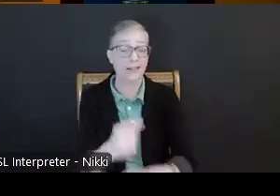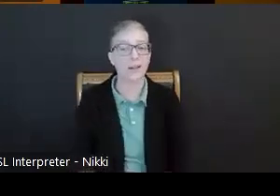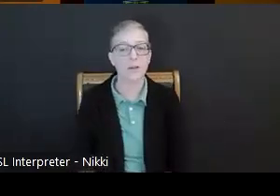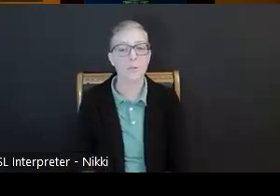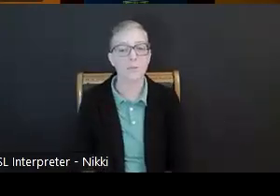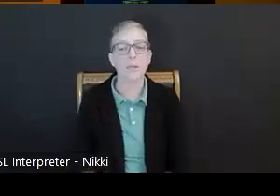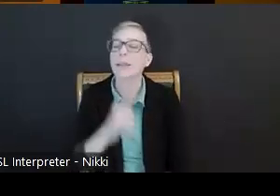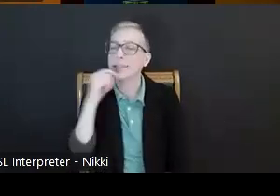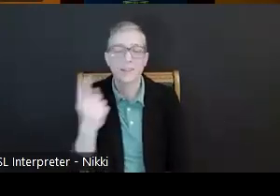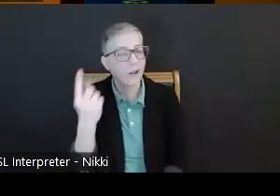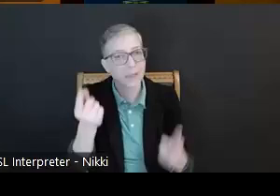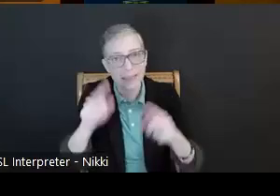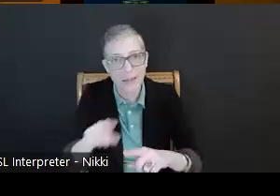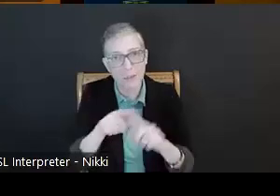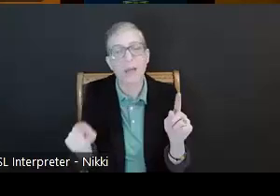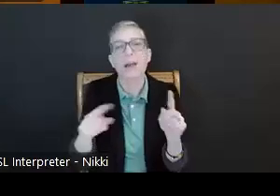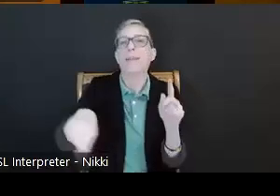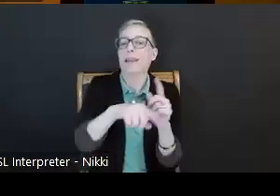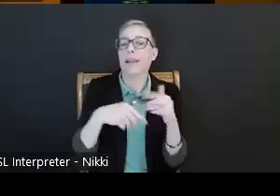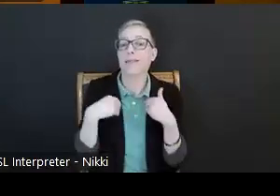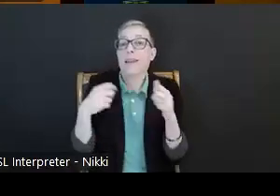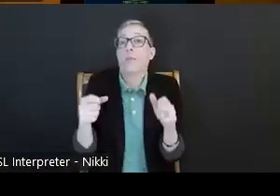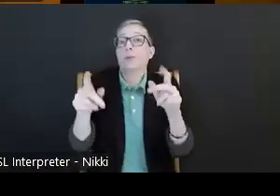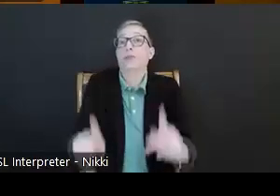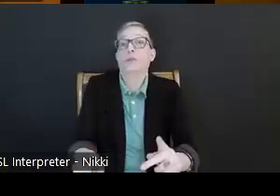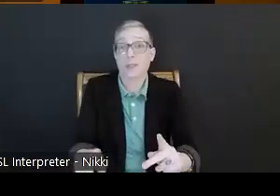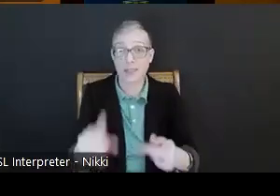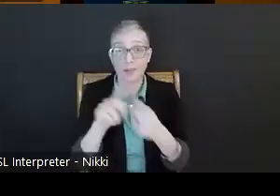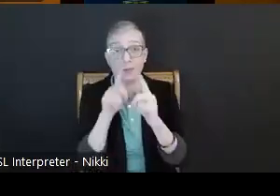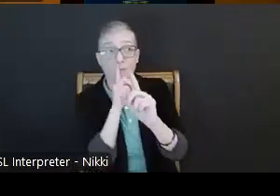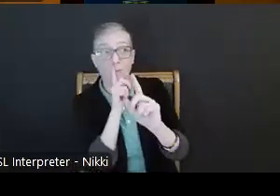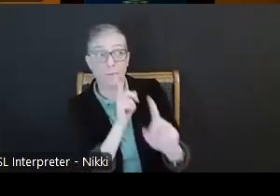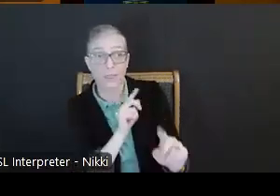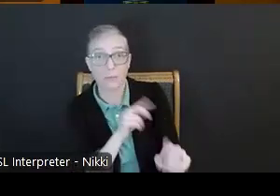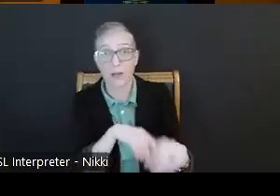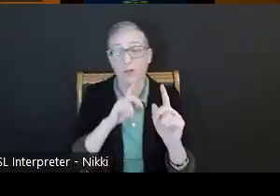the space and the opportunity to be responsive to the other person's um expression in that